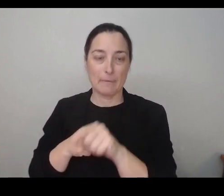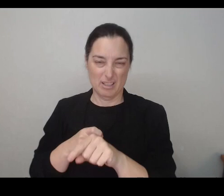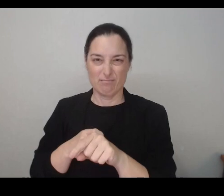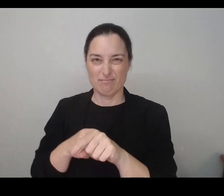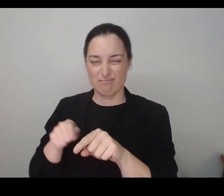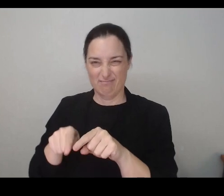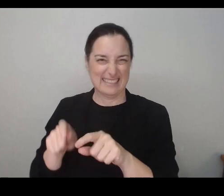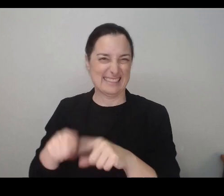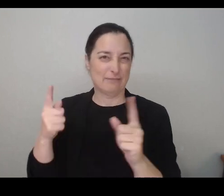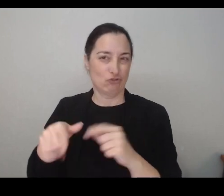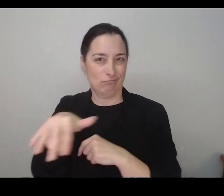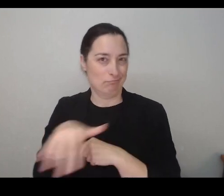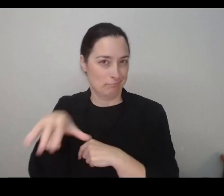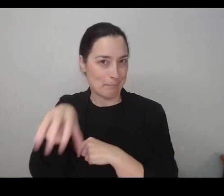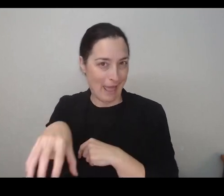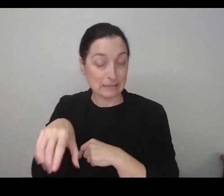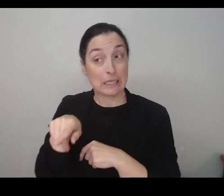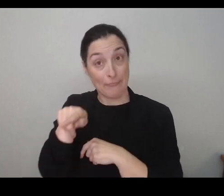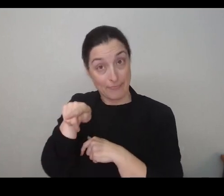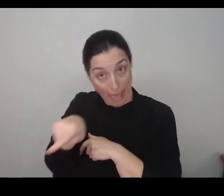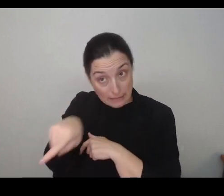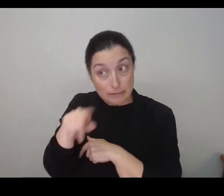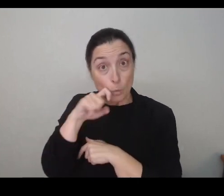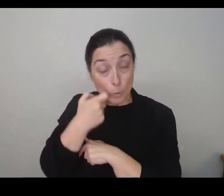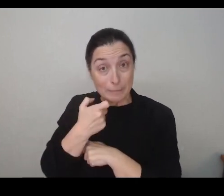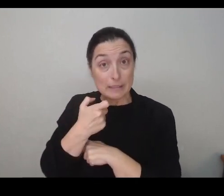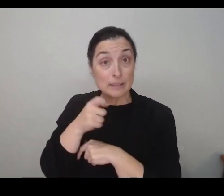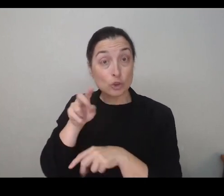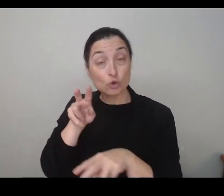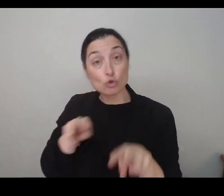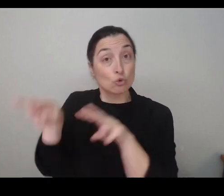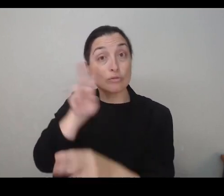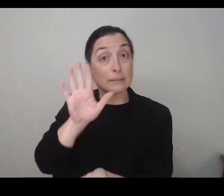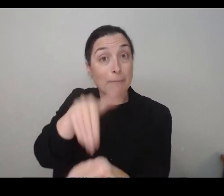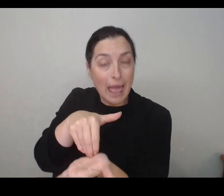will that simply be somewhere for tourists, or is that a Gauguin,